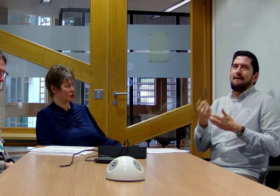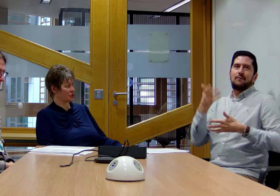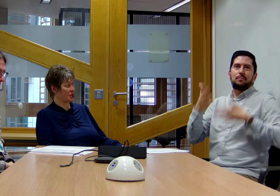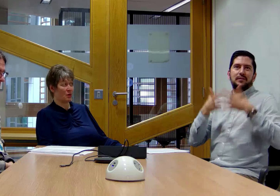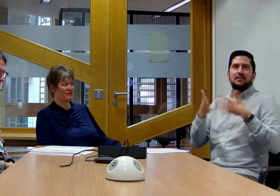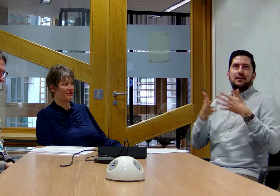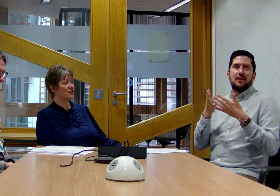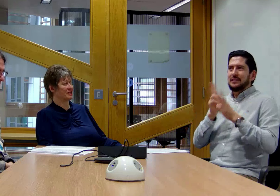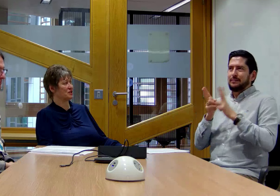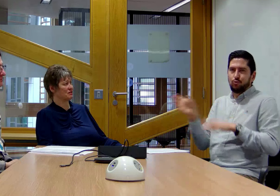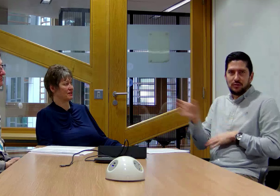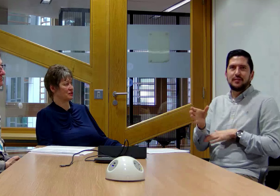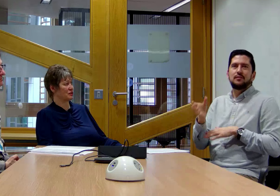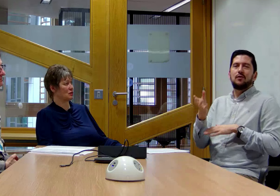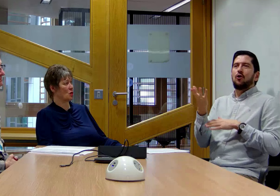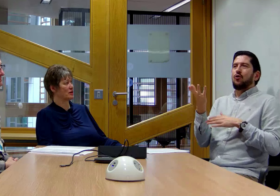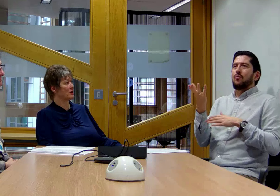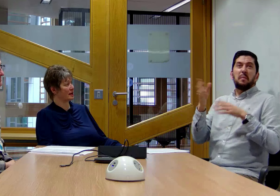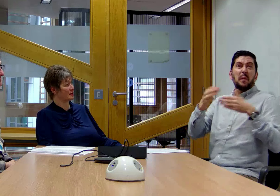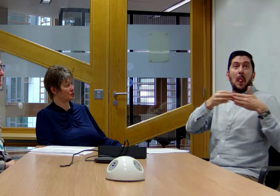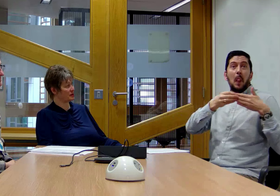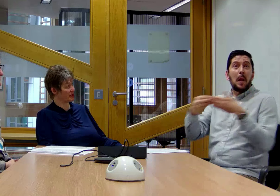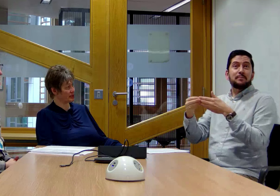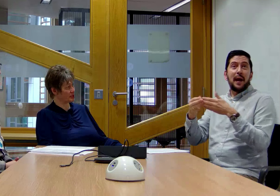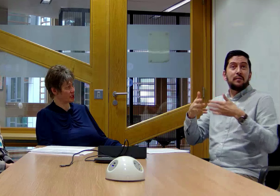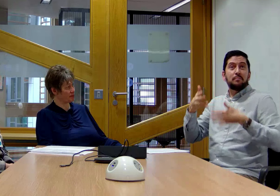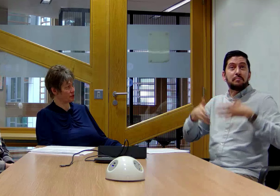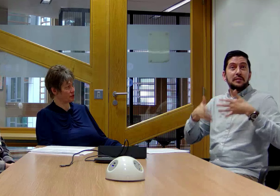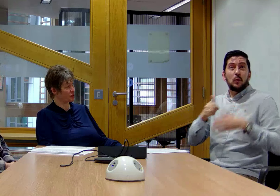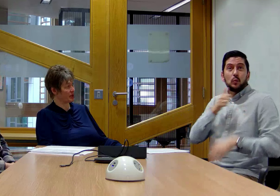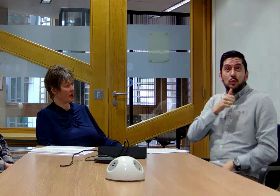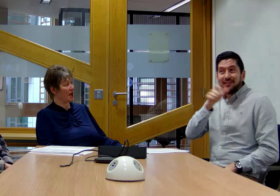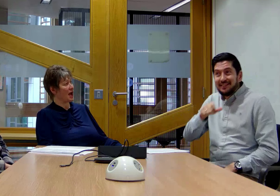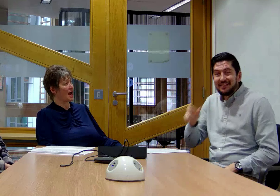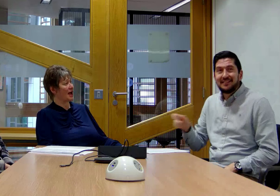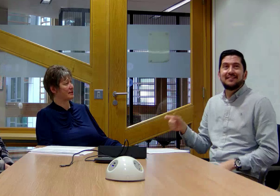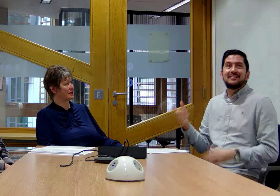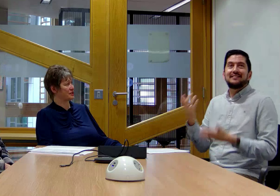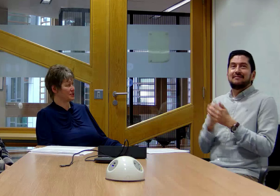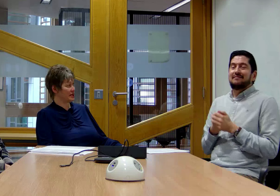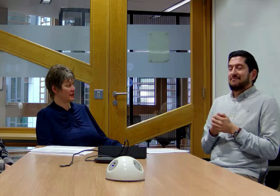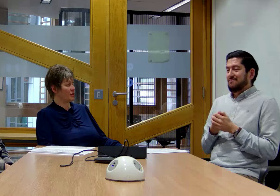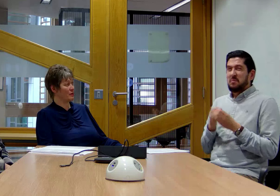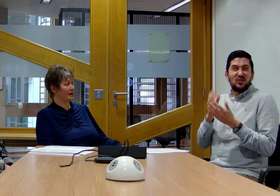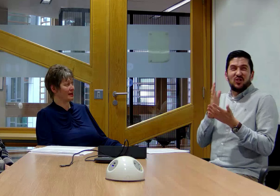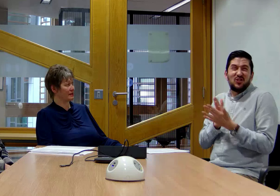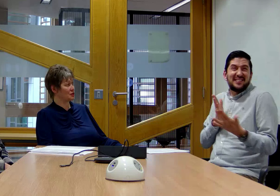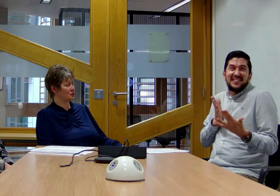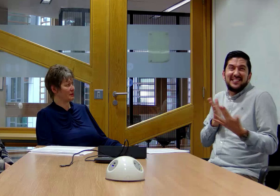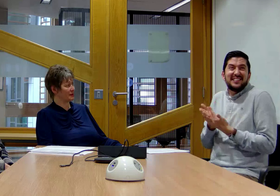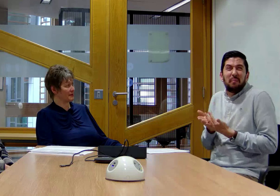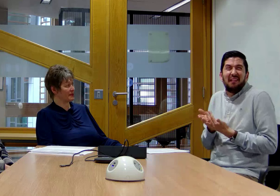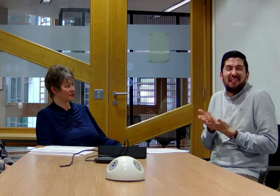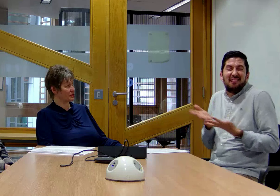We have tours, exhibition and a variety of events that go on where we bring in interpreters